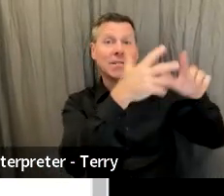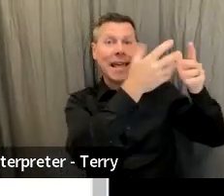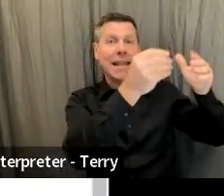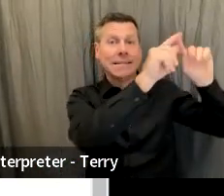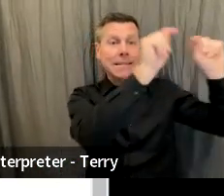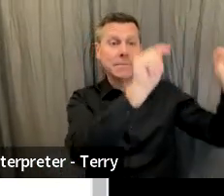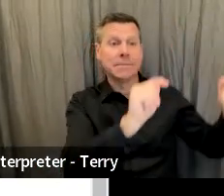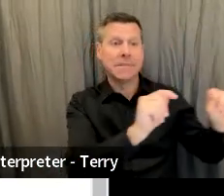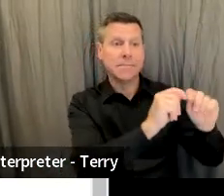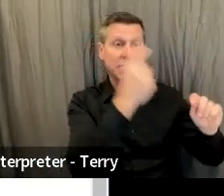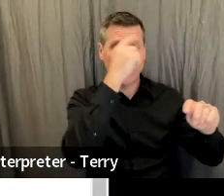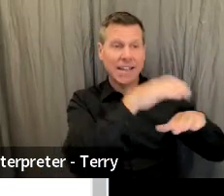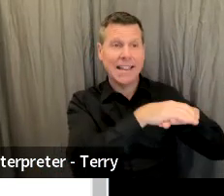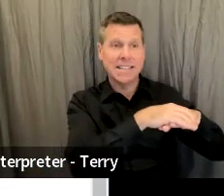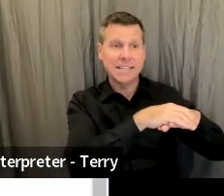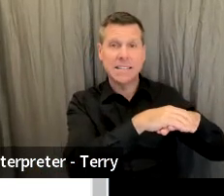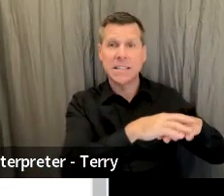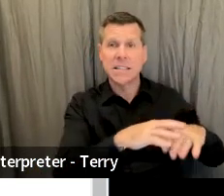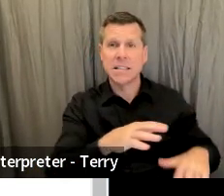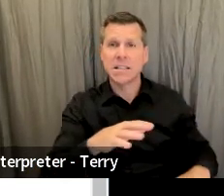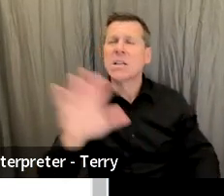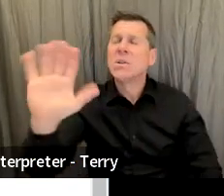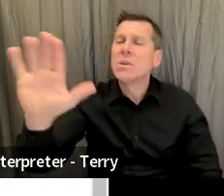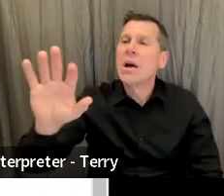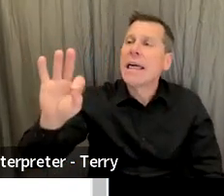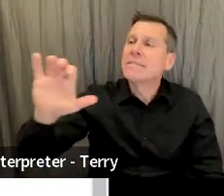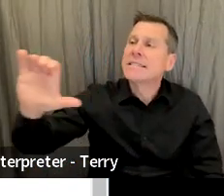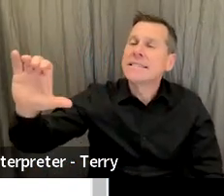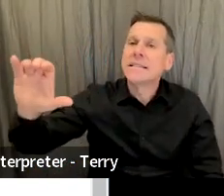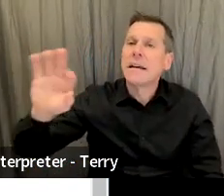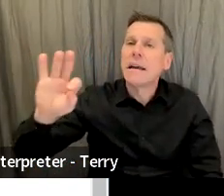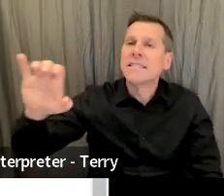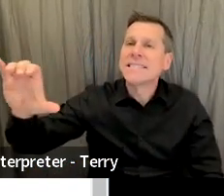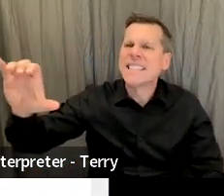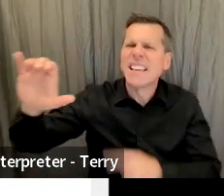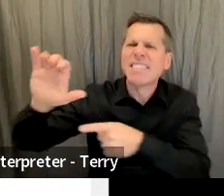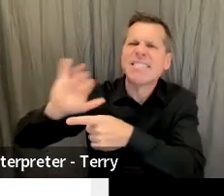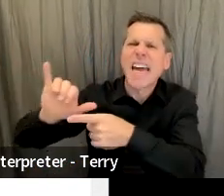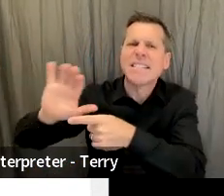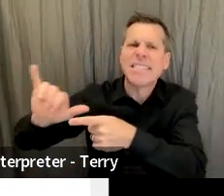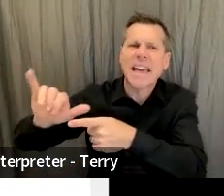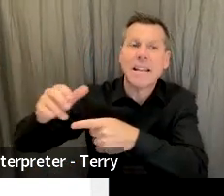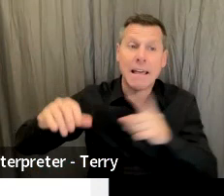So if you click, I think she wants the FCC website. Oh, got you. You mean these?